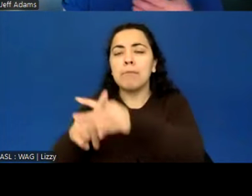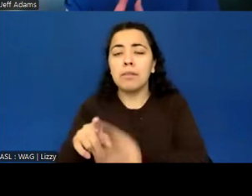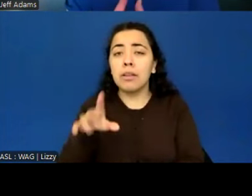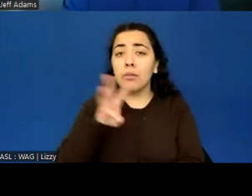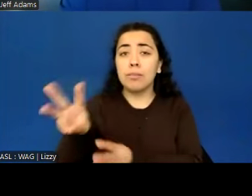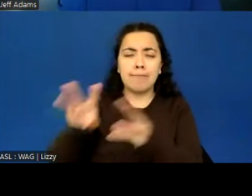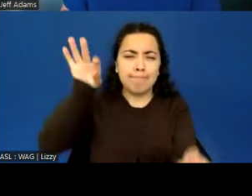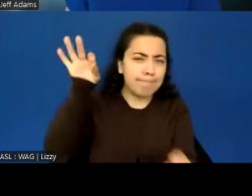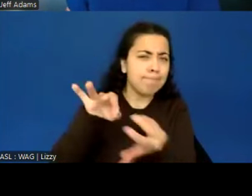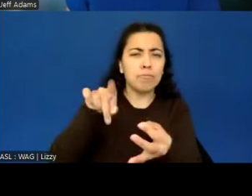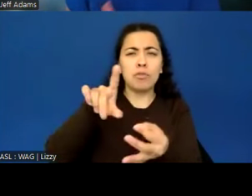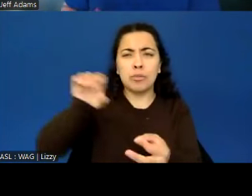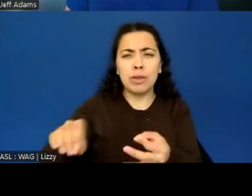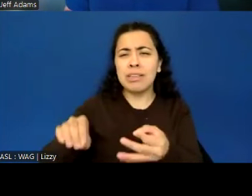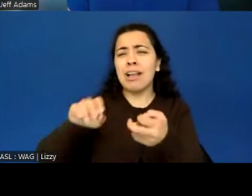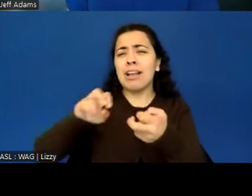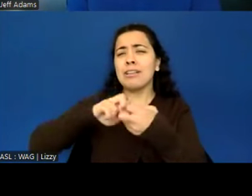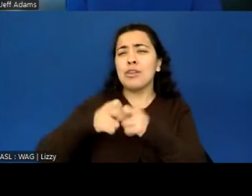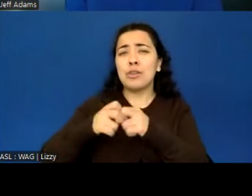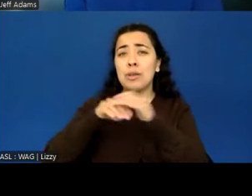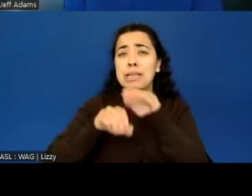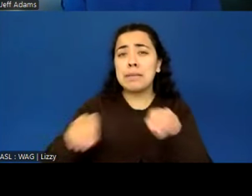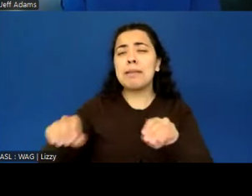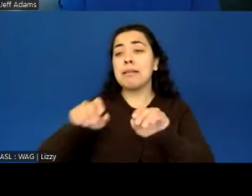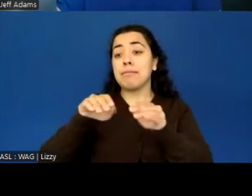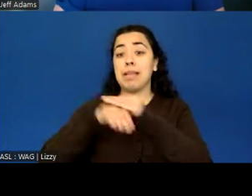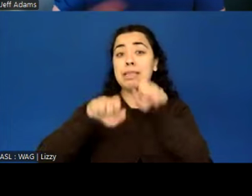never going to have an accessibility bug after we remediate something. Because,